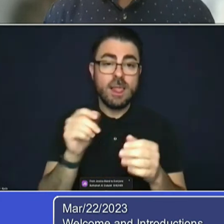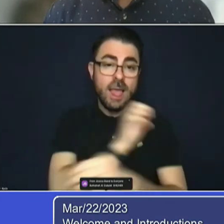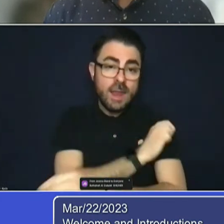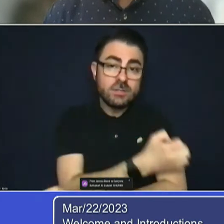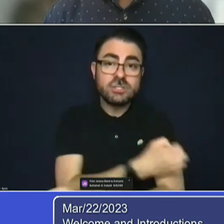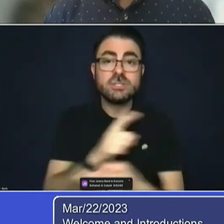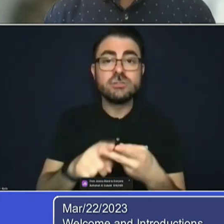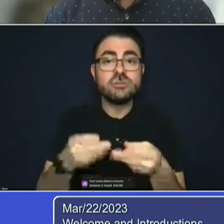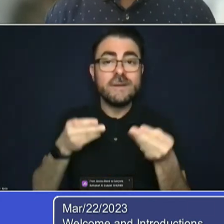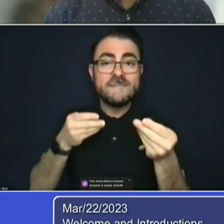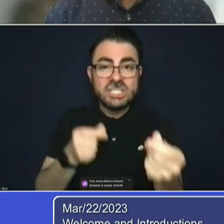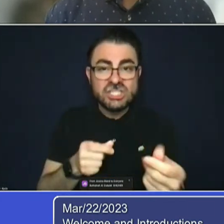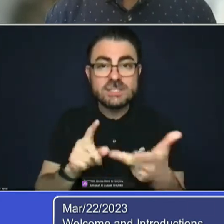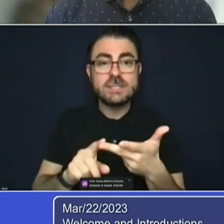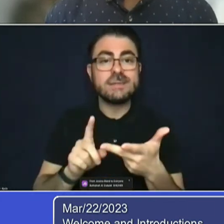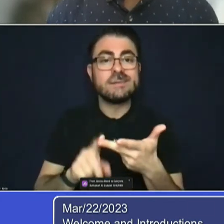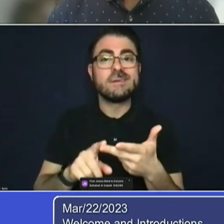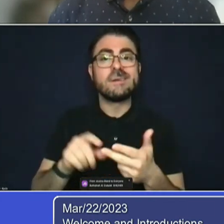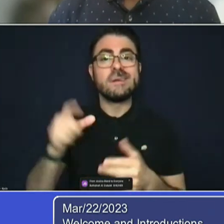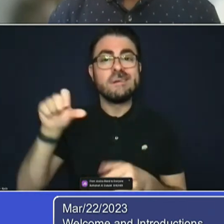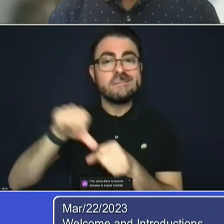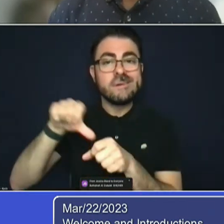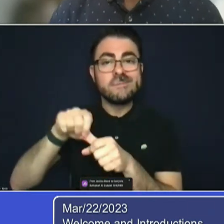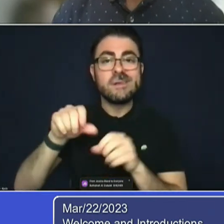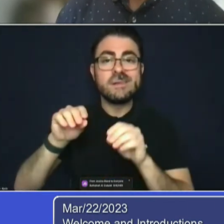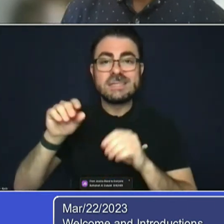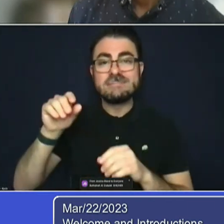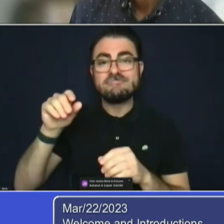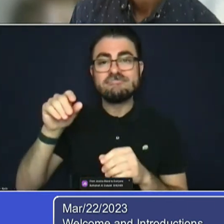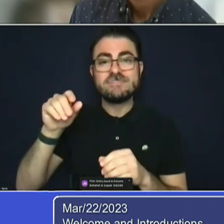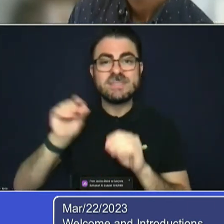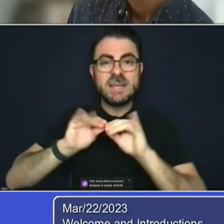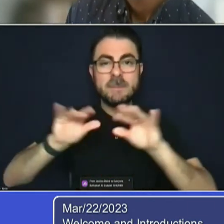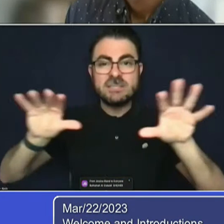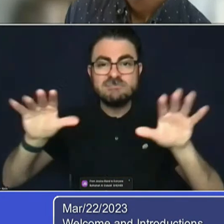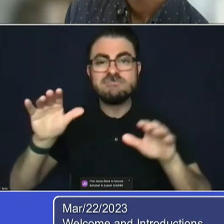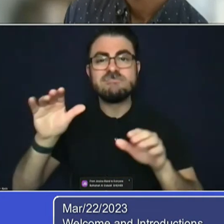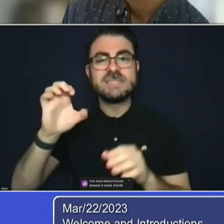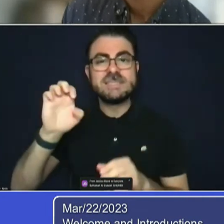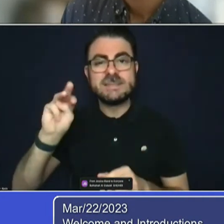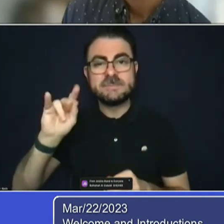DOCUMENT. SO IT'S EITHER RENEWABLE ENERGY,